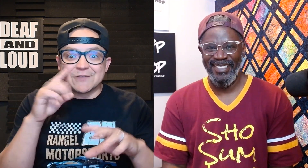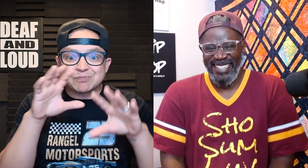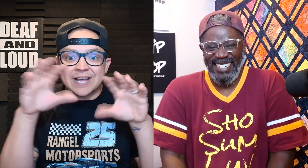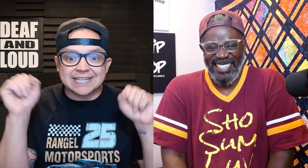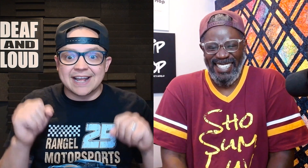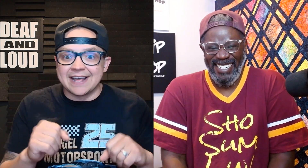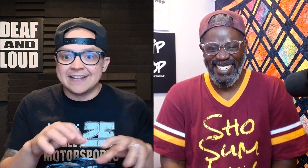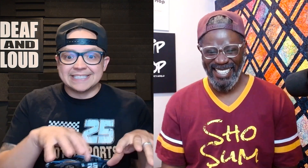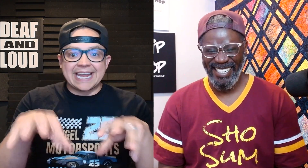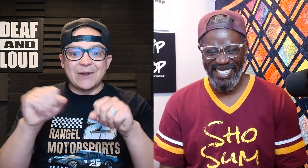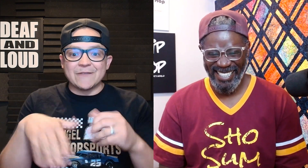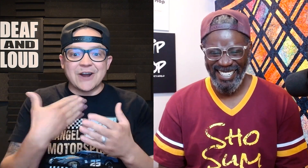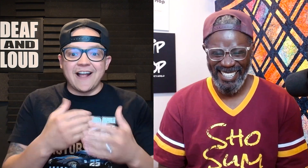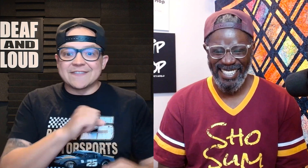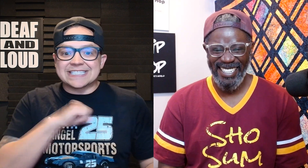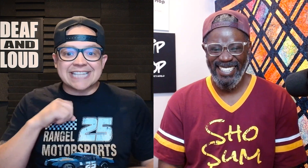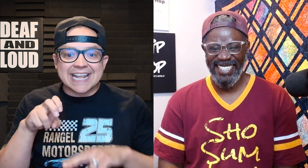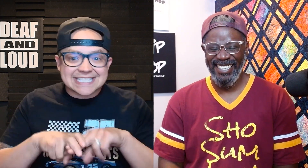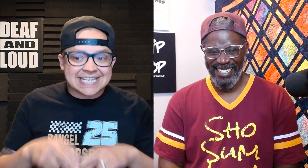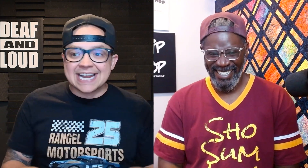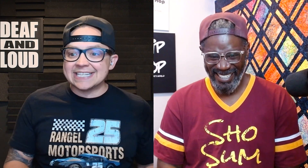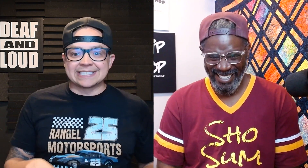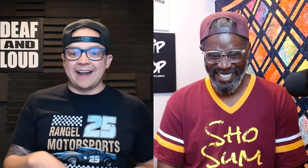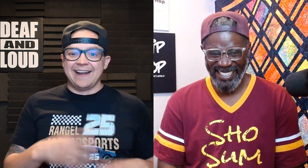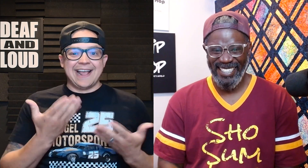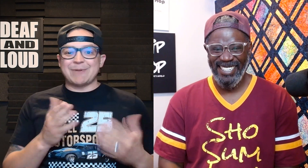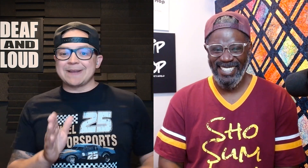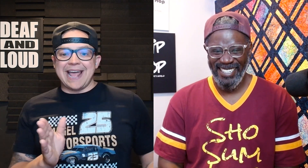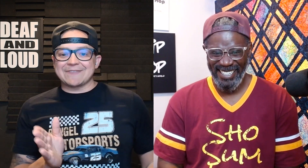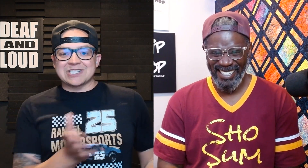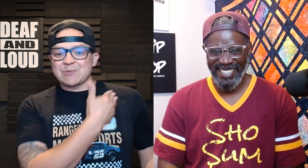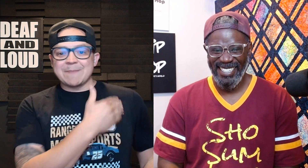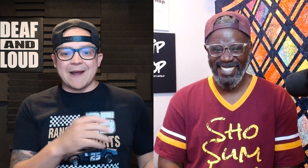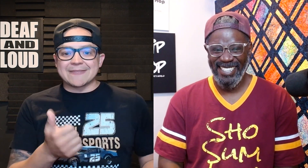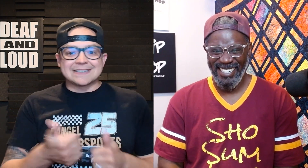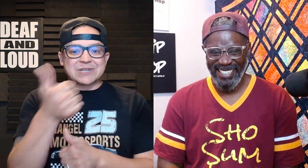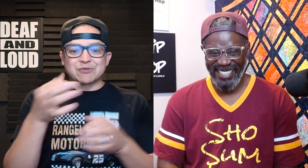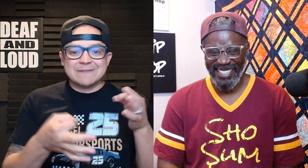for president, taking over all of the Senate seats, probably going to have to swipe out